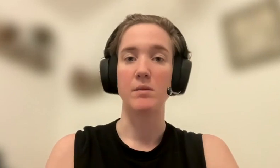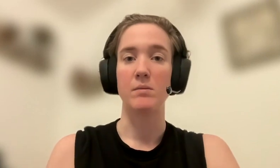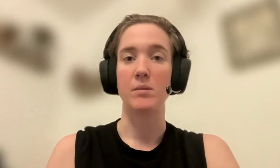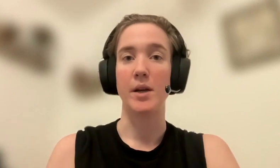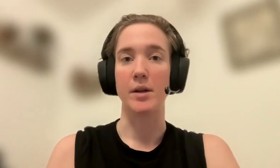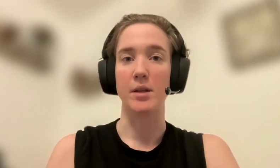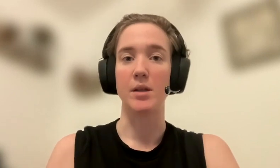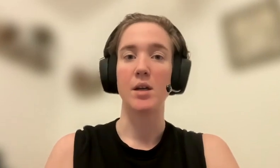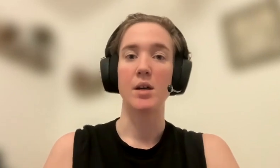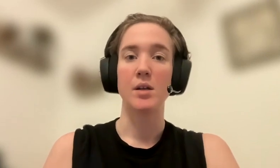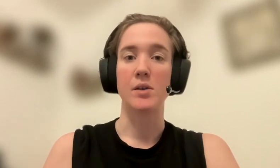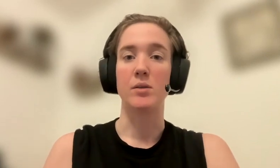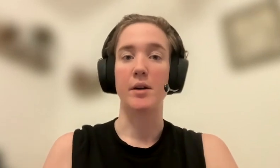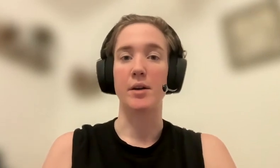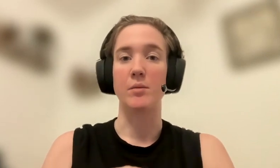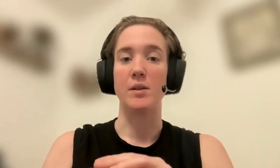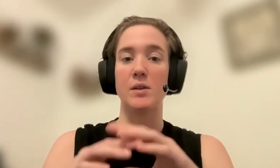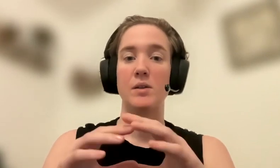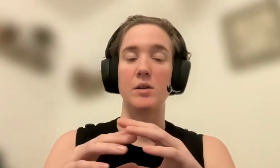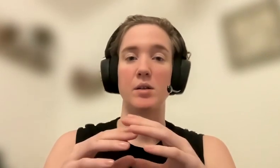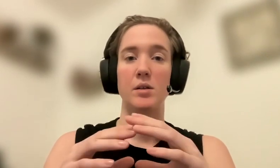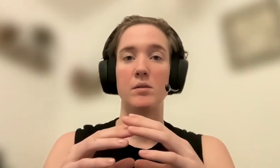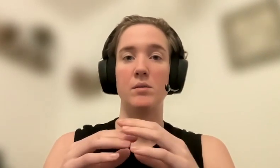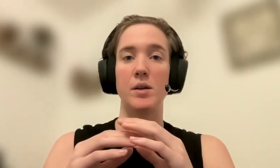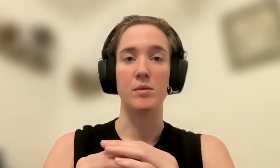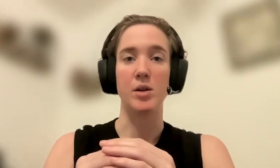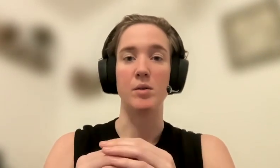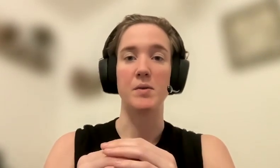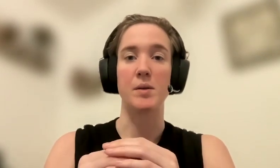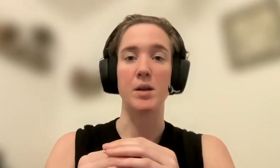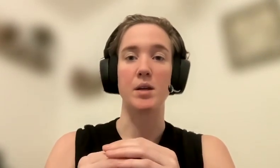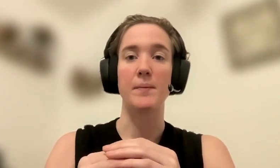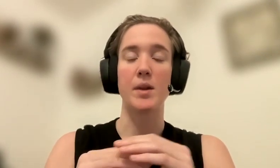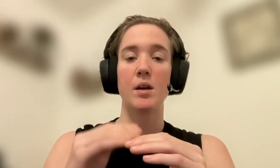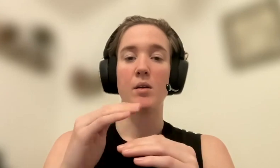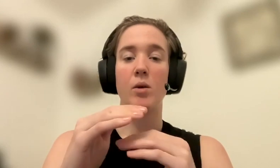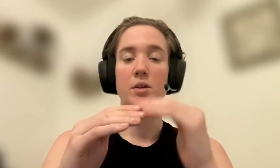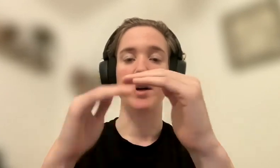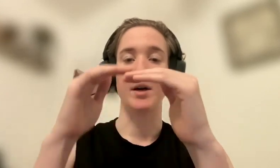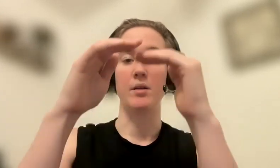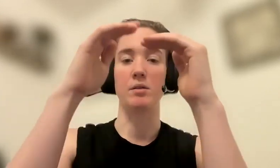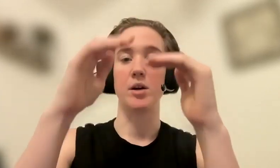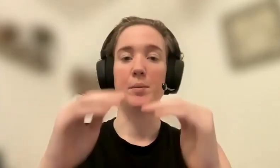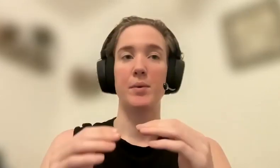and layering. So layering means considering what is the minimum of something what do I add on top